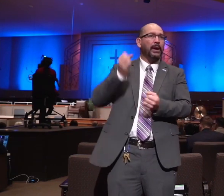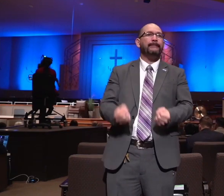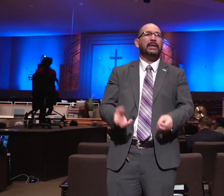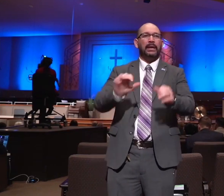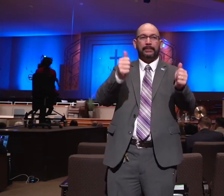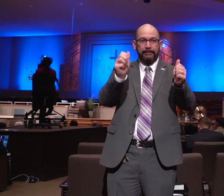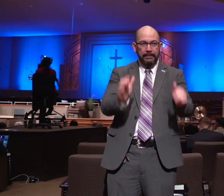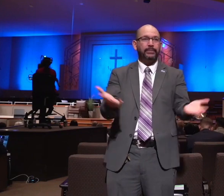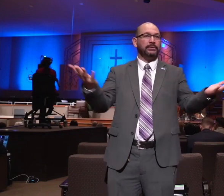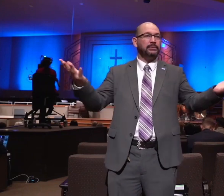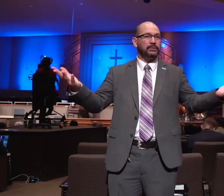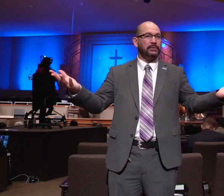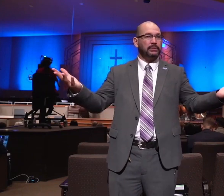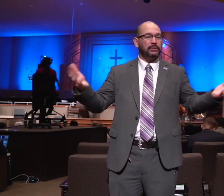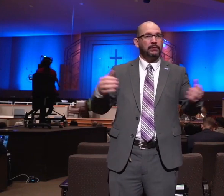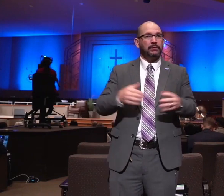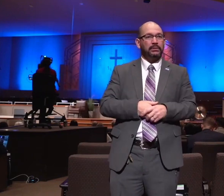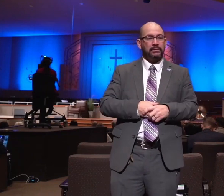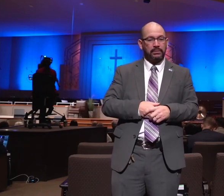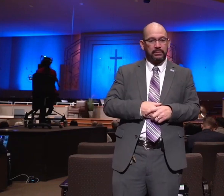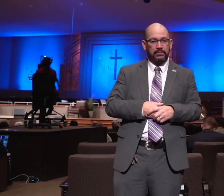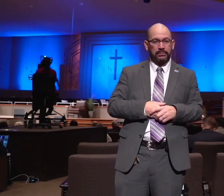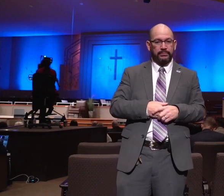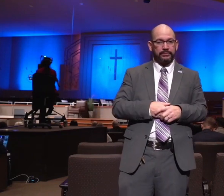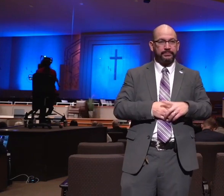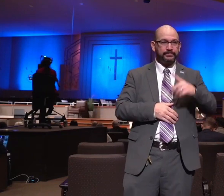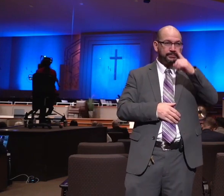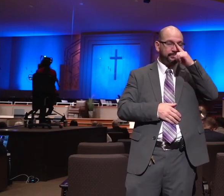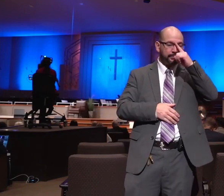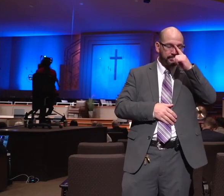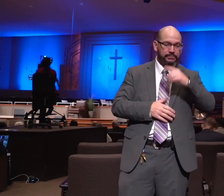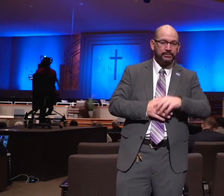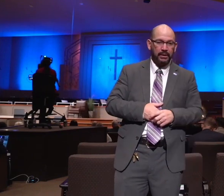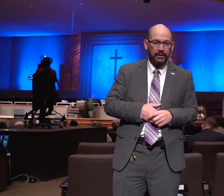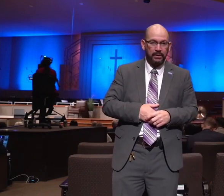were popular you had to come to us to get elected